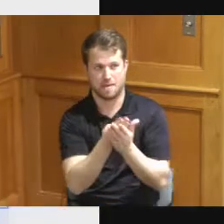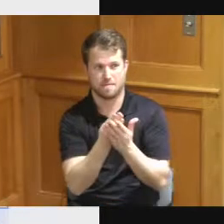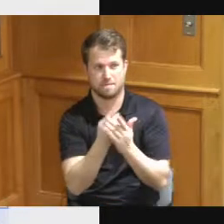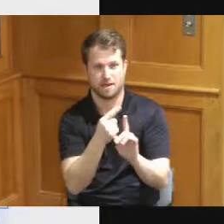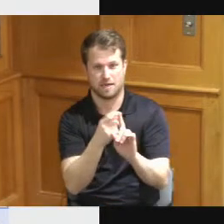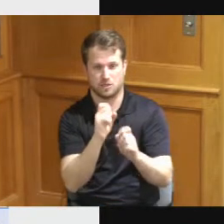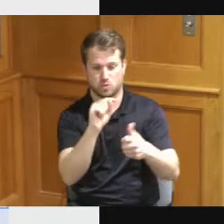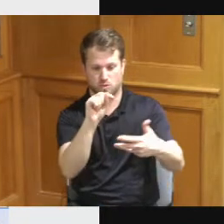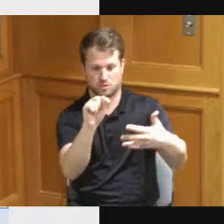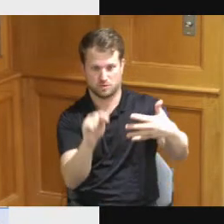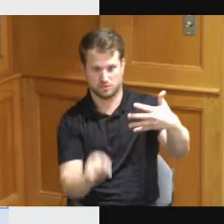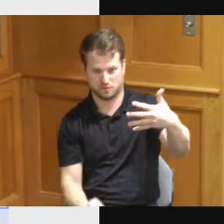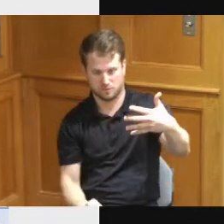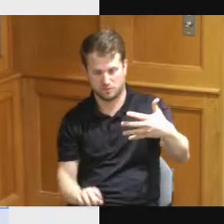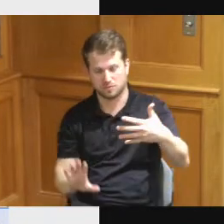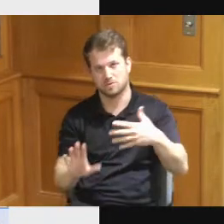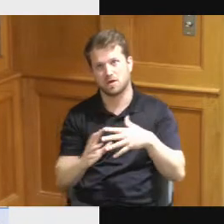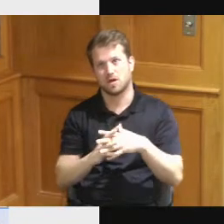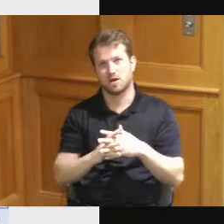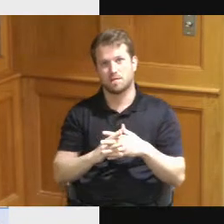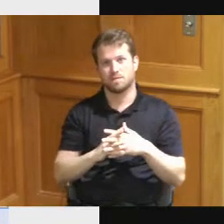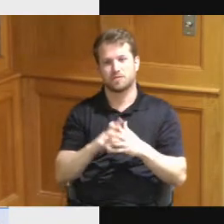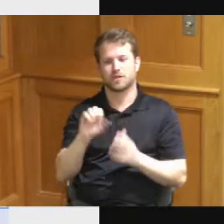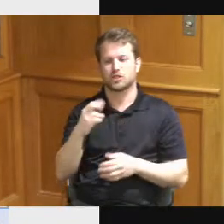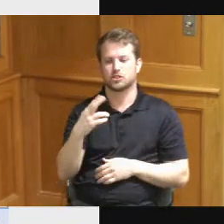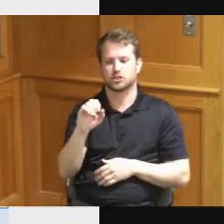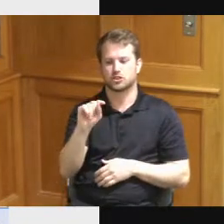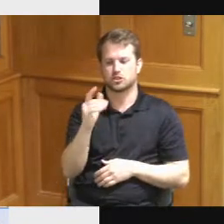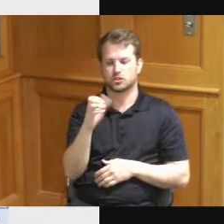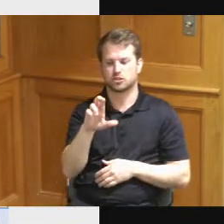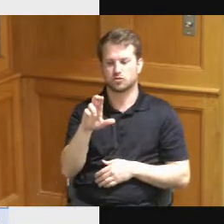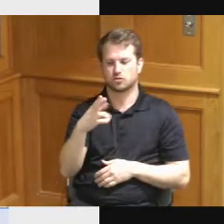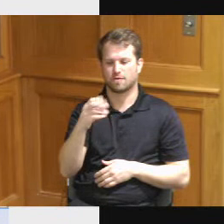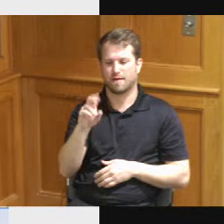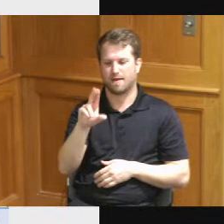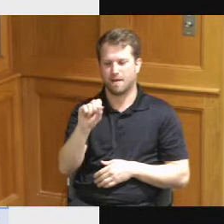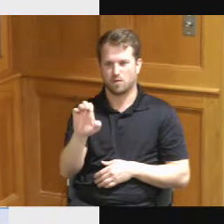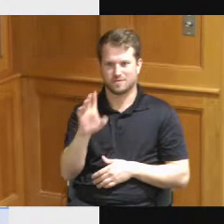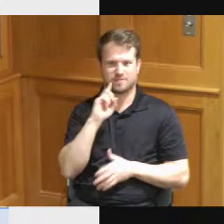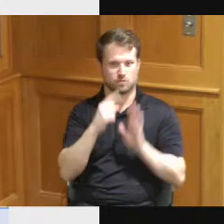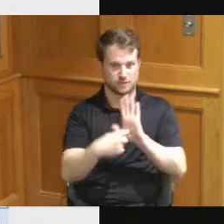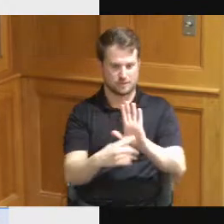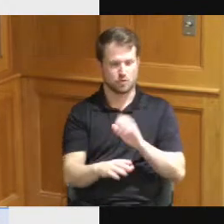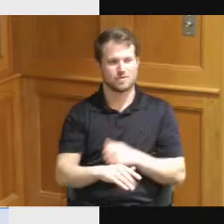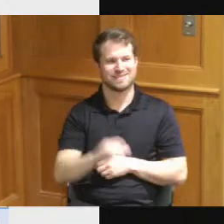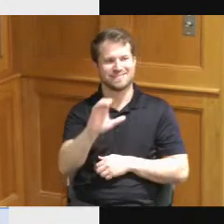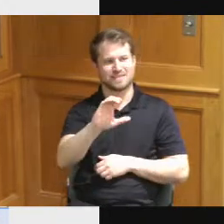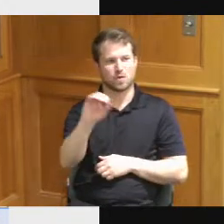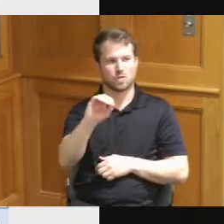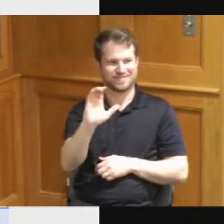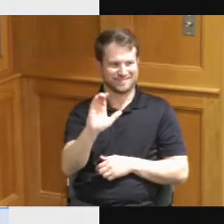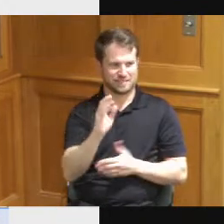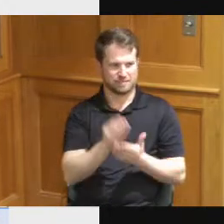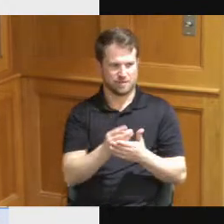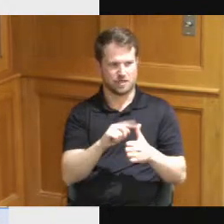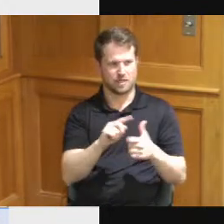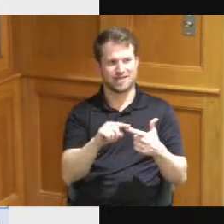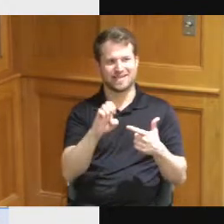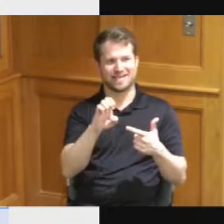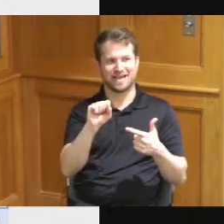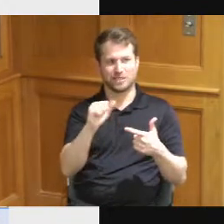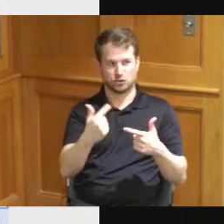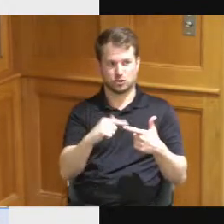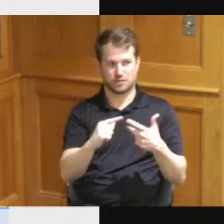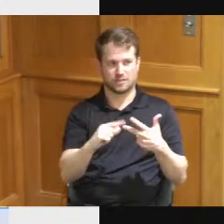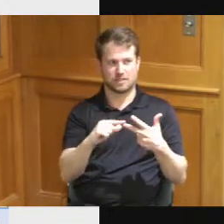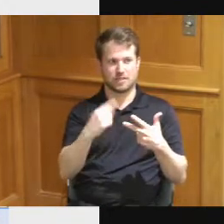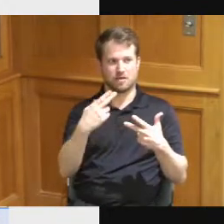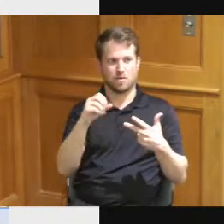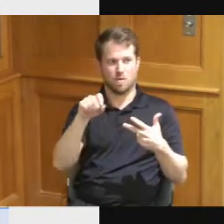I'll use shelter house as an example they get COC funding ESG funding hopwa funding